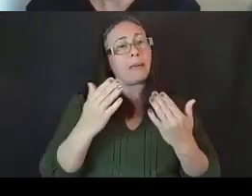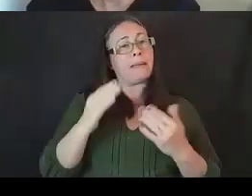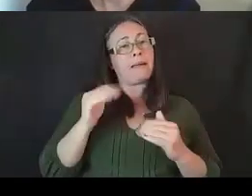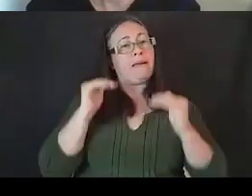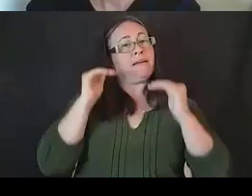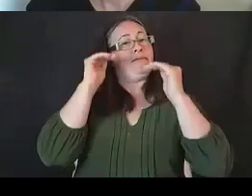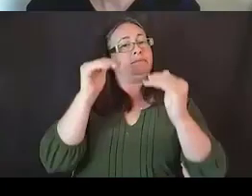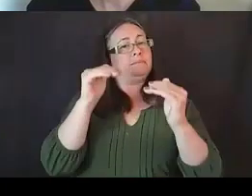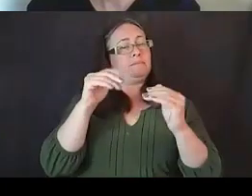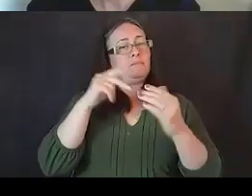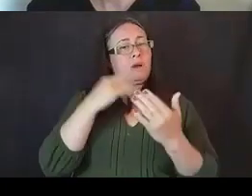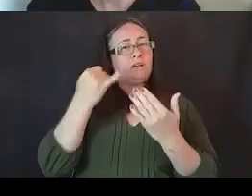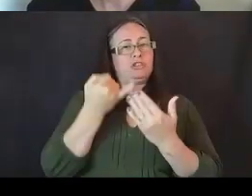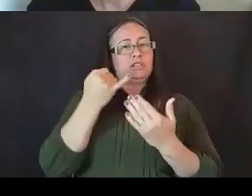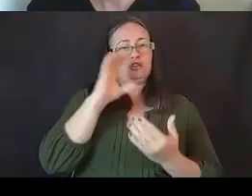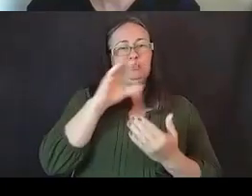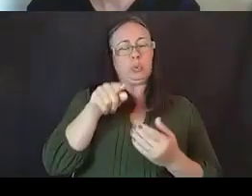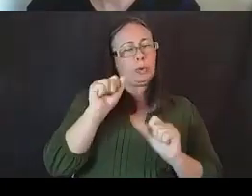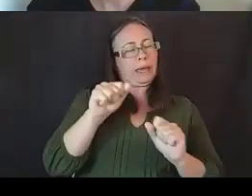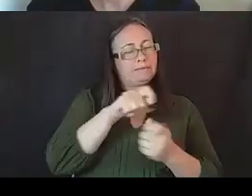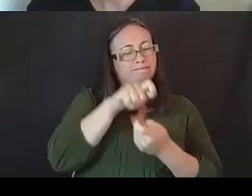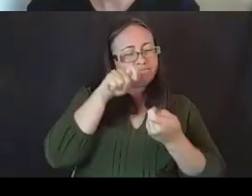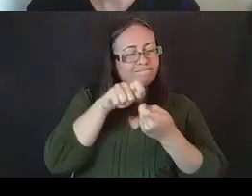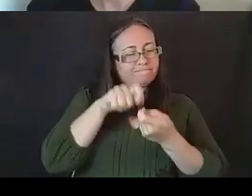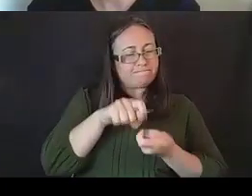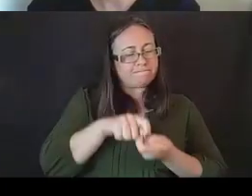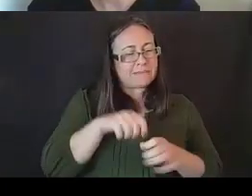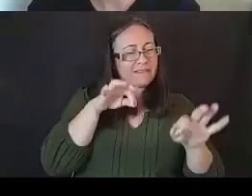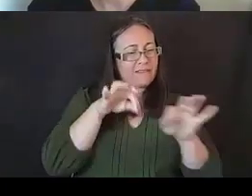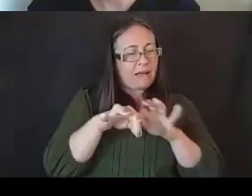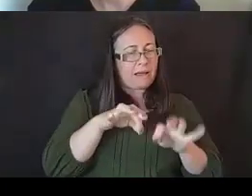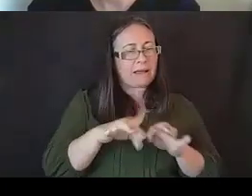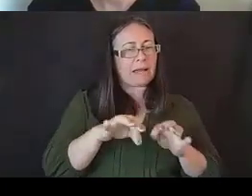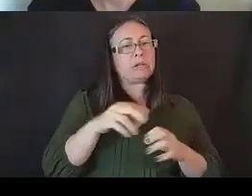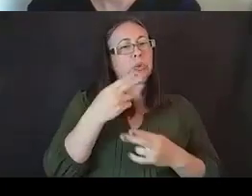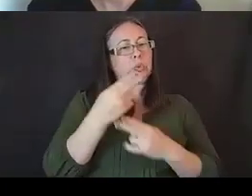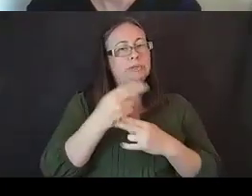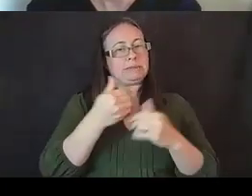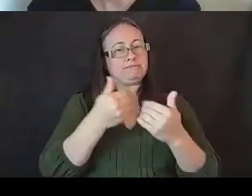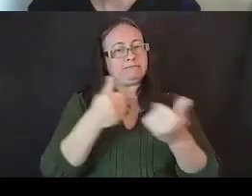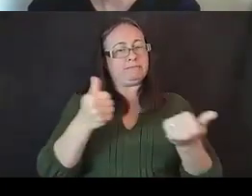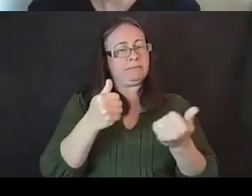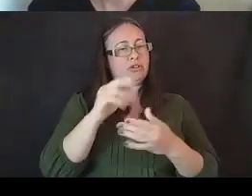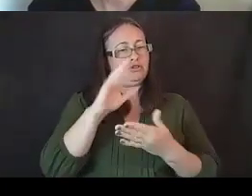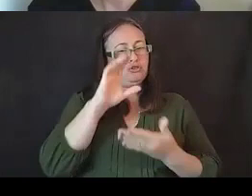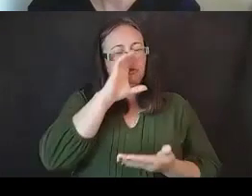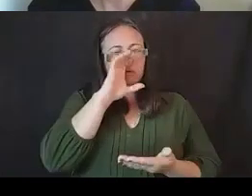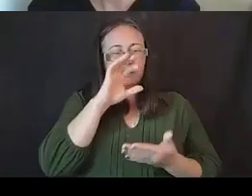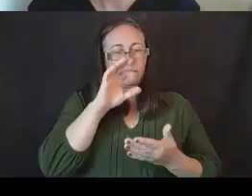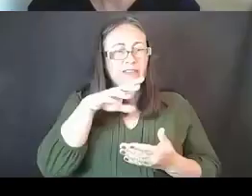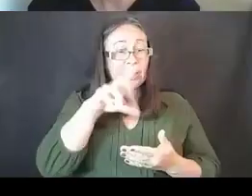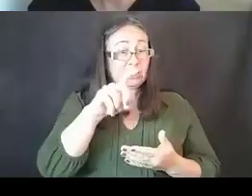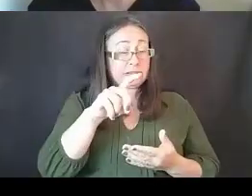This is where you can precisely define what you're looking for using separate search fields. For example, if you've already identified